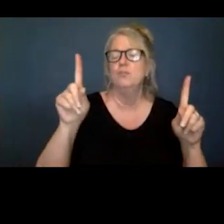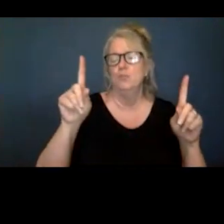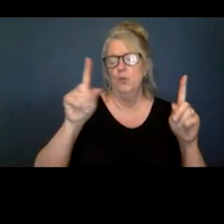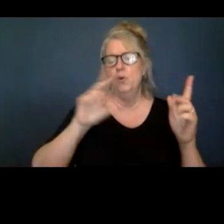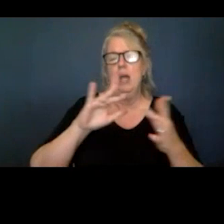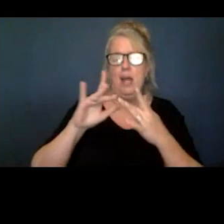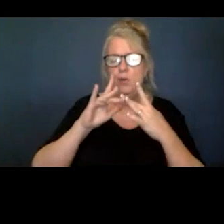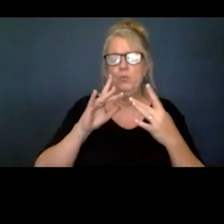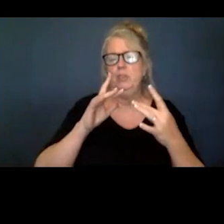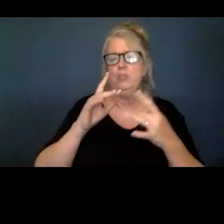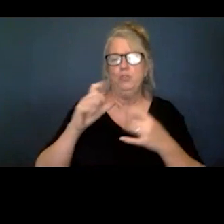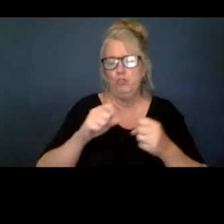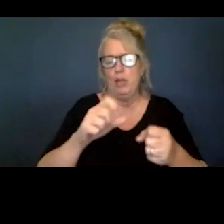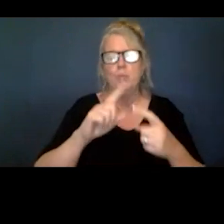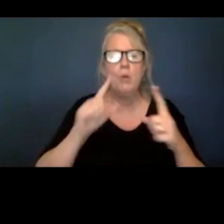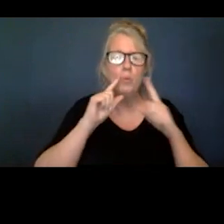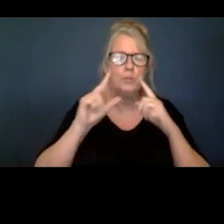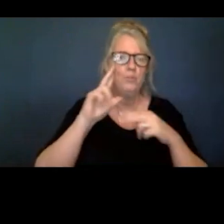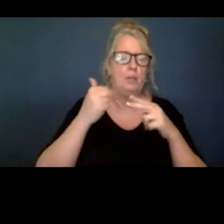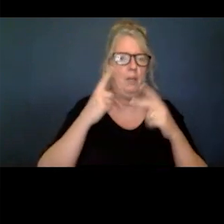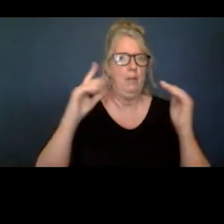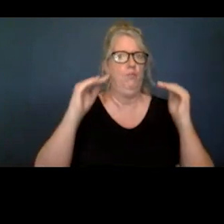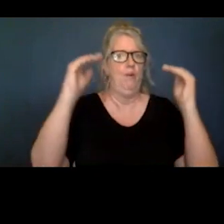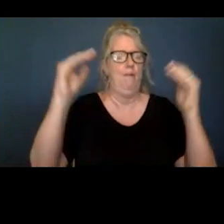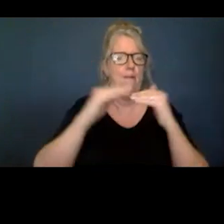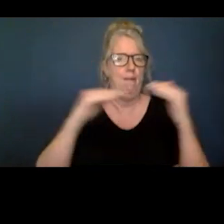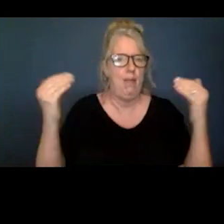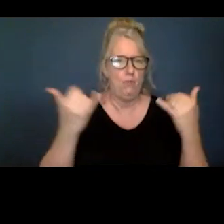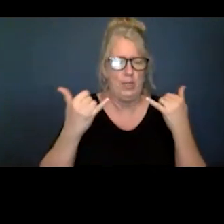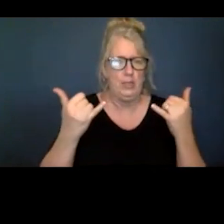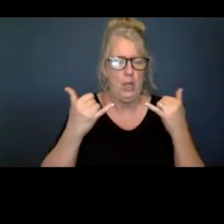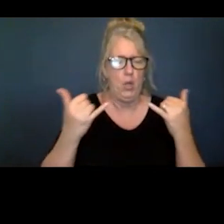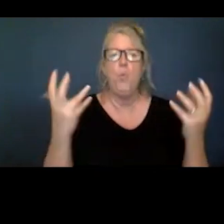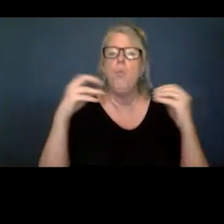We're going to talk about these at a high level right now, but we'll go into much more detail in